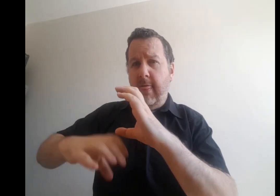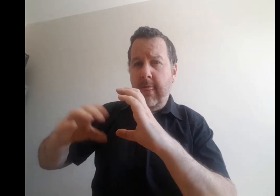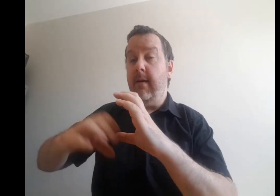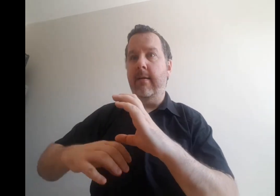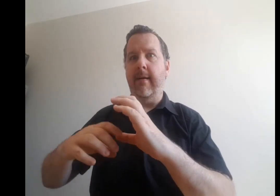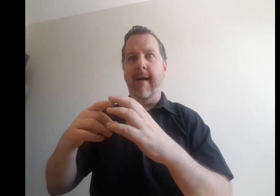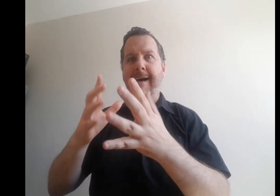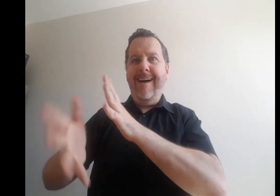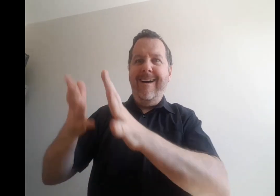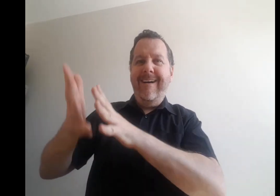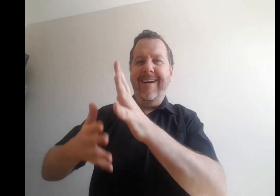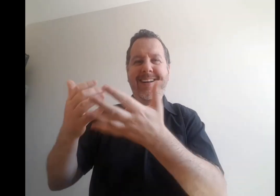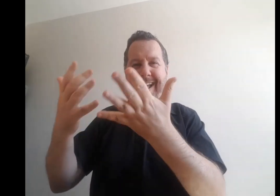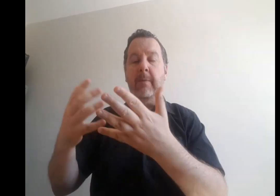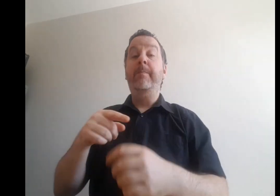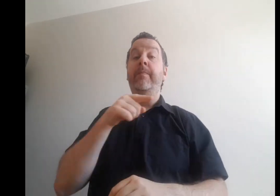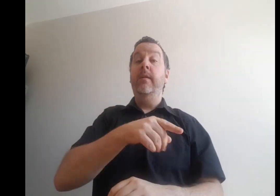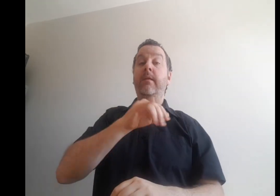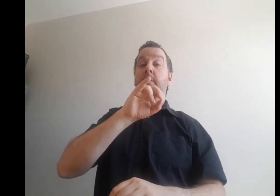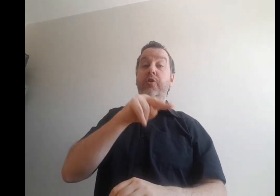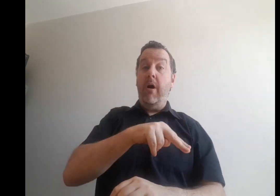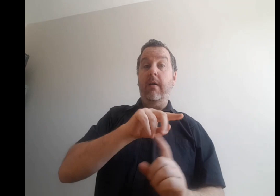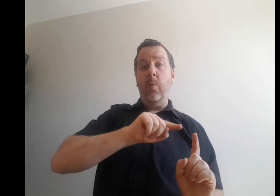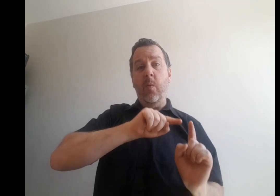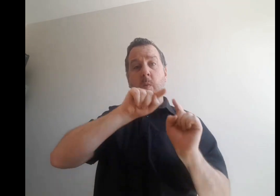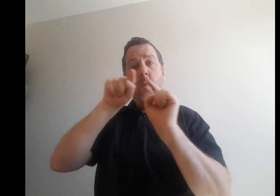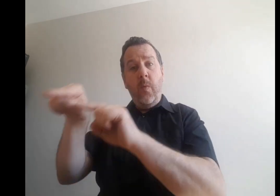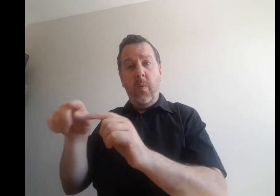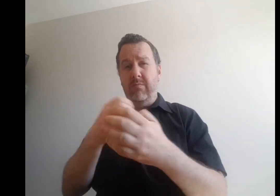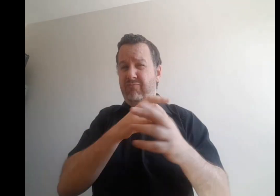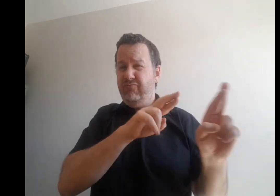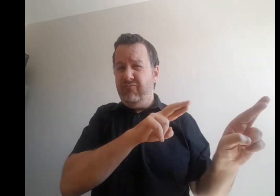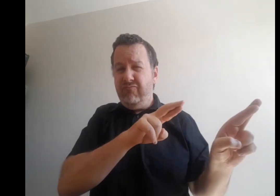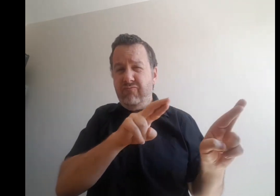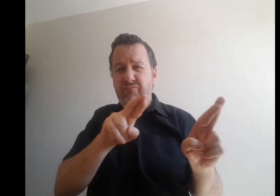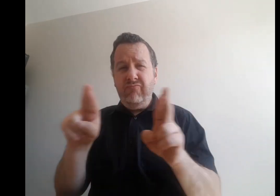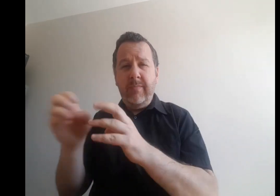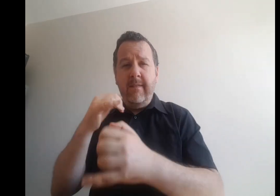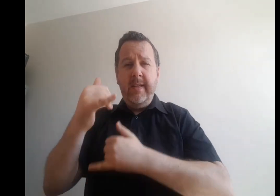And John Neville would go every single year to this retreat in Cabra - and he'd go by foot.